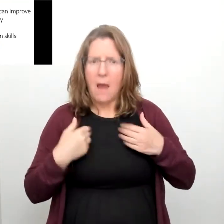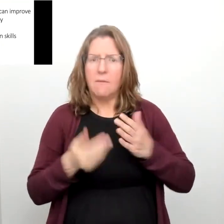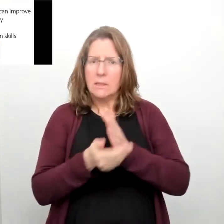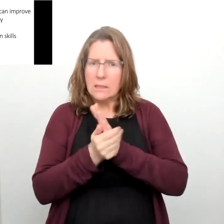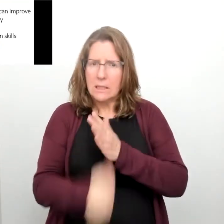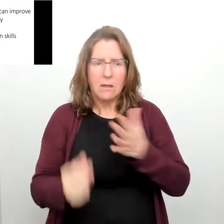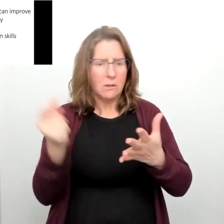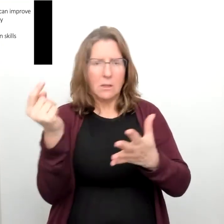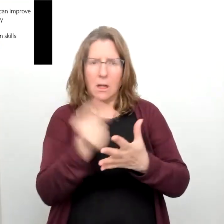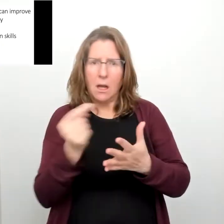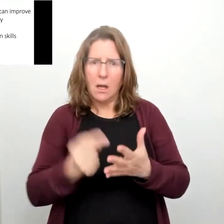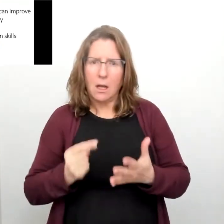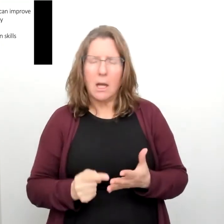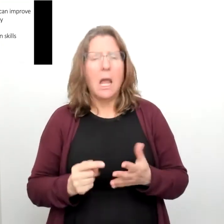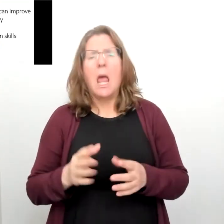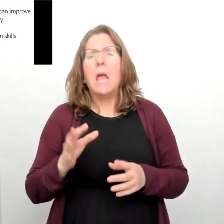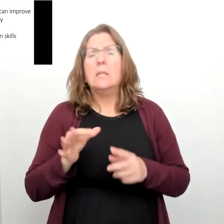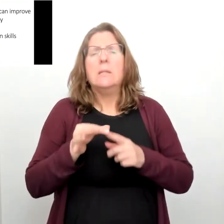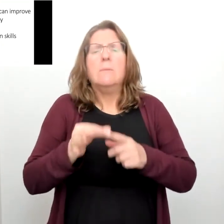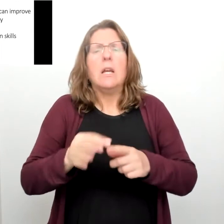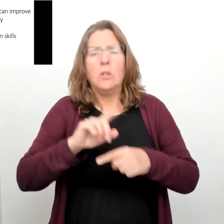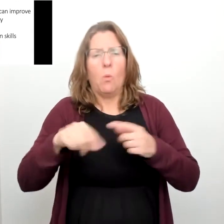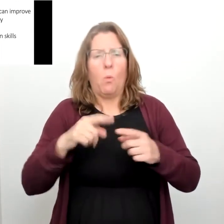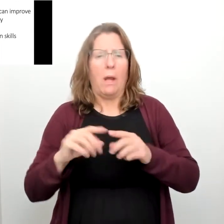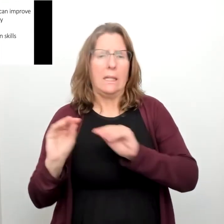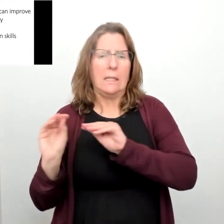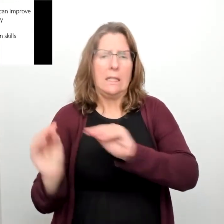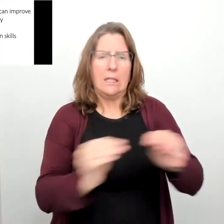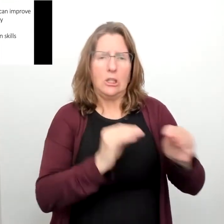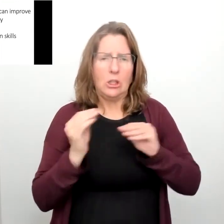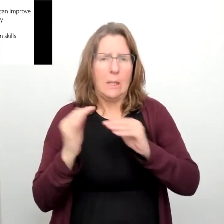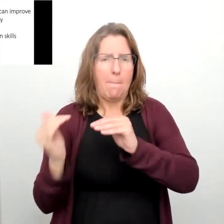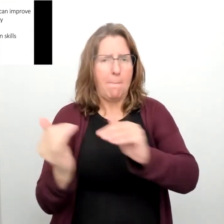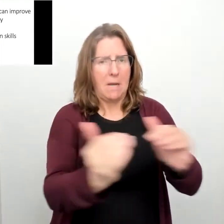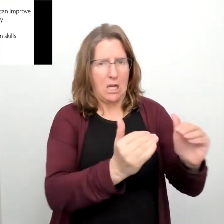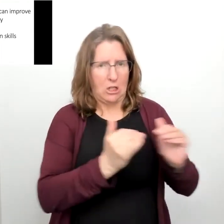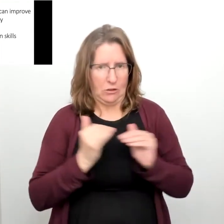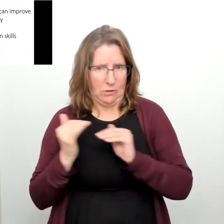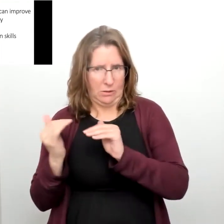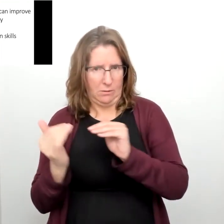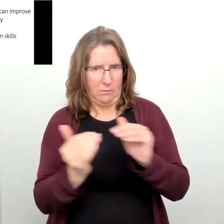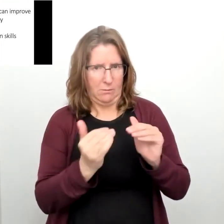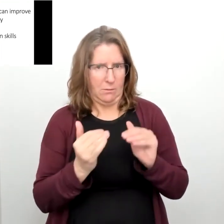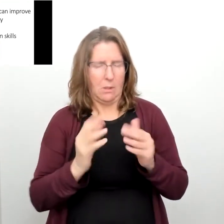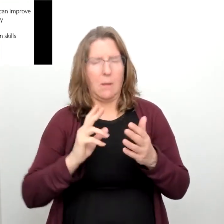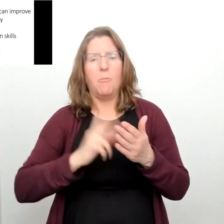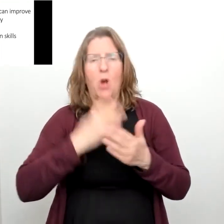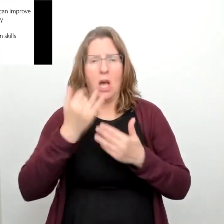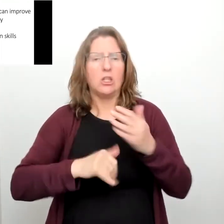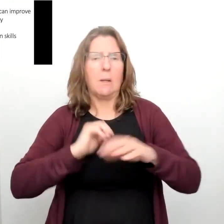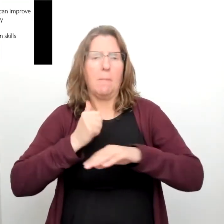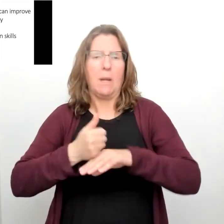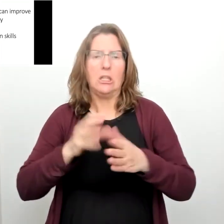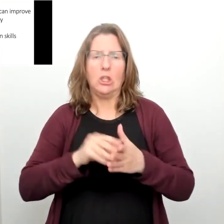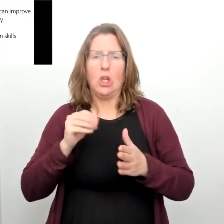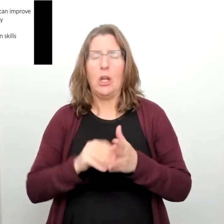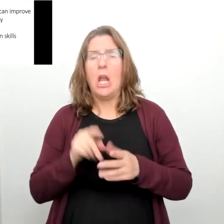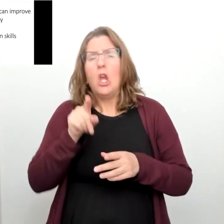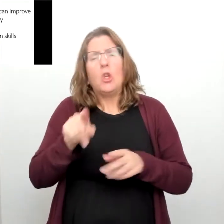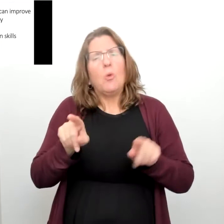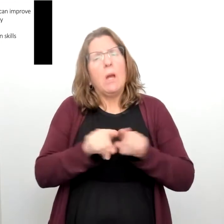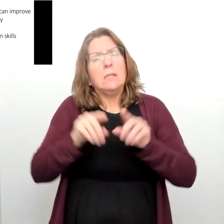talents and understanding of the subject. This especially becomes apparent during peer project based learning.